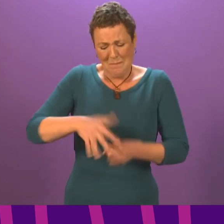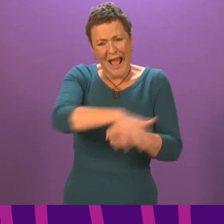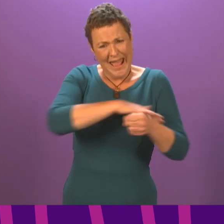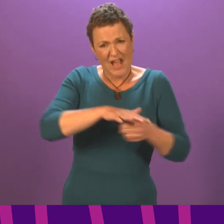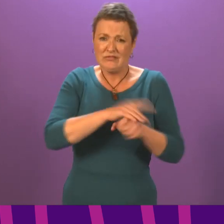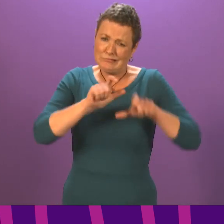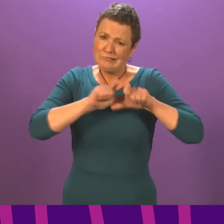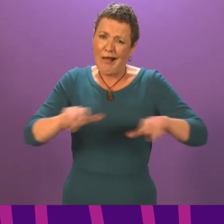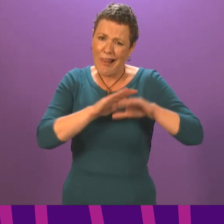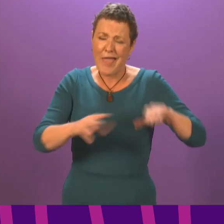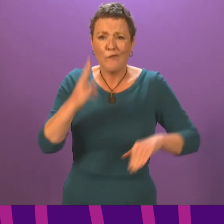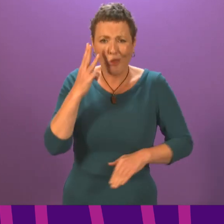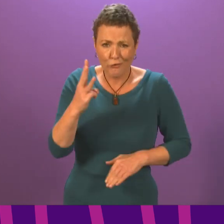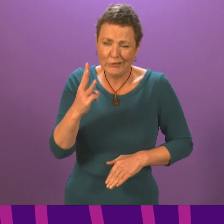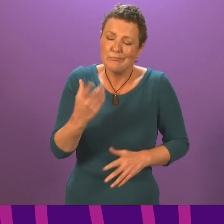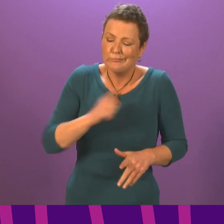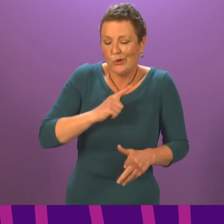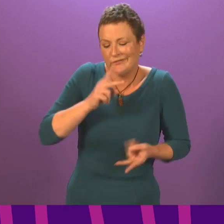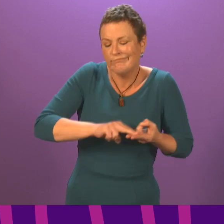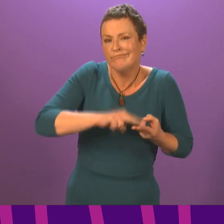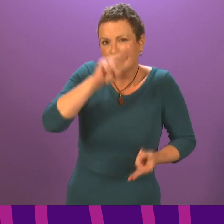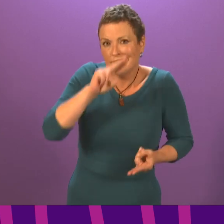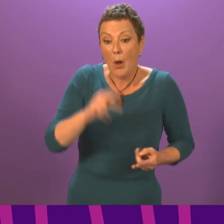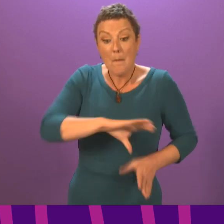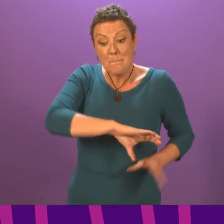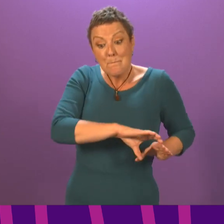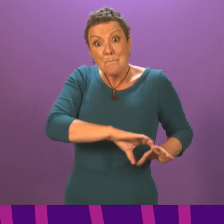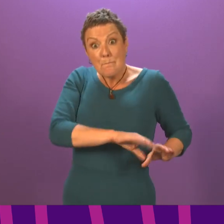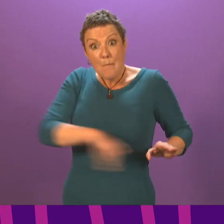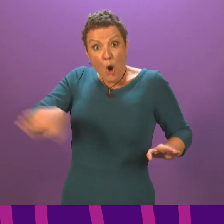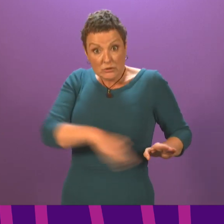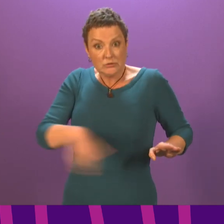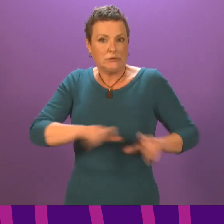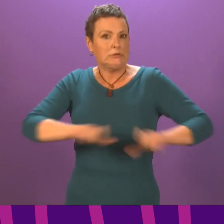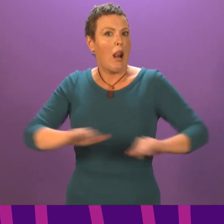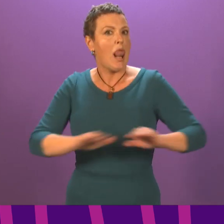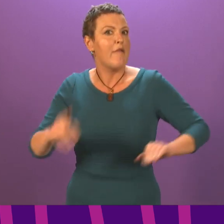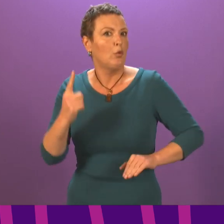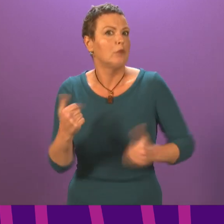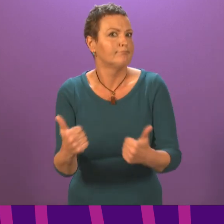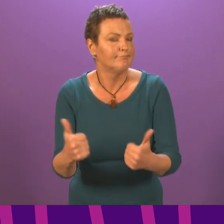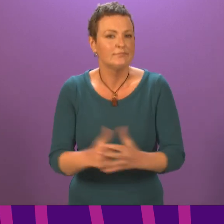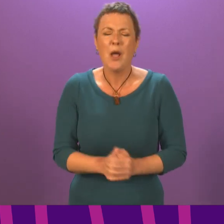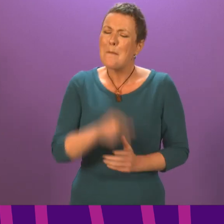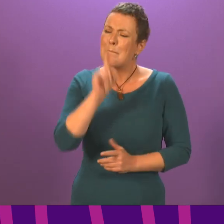given the spike in cases, is to remain at level 3, I am thankful that the Scottish Borders will retain level 1 status. Does the First Minister consider that remarks that were made